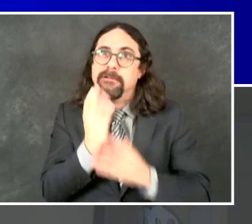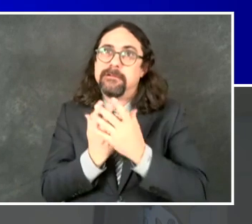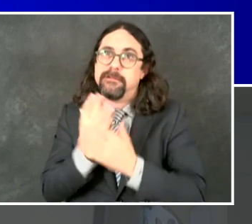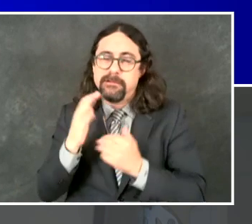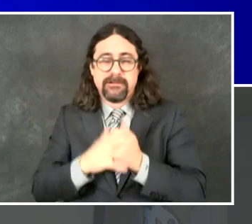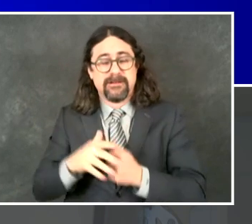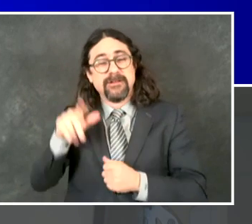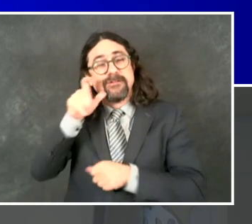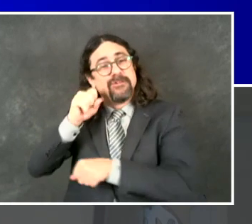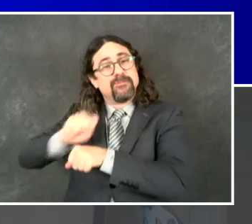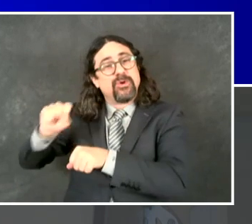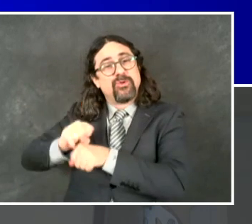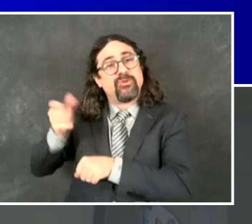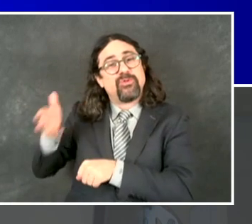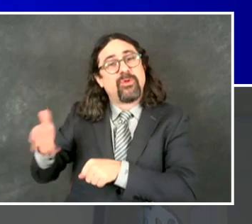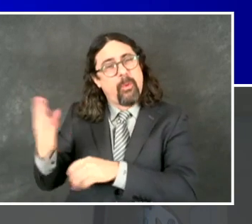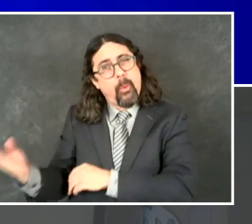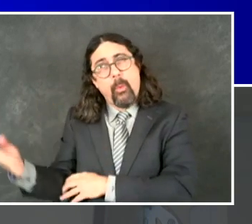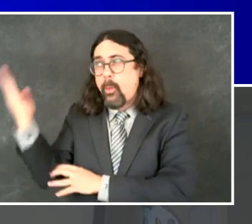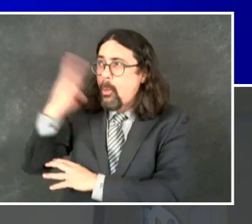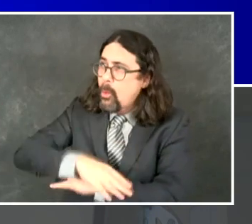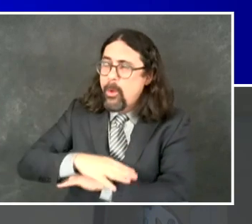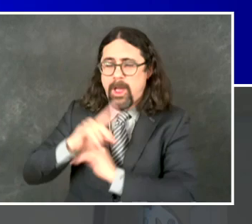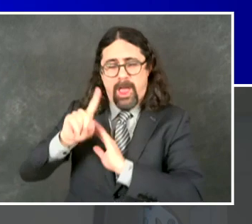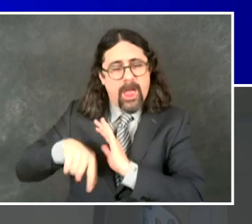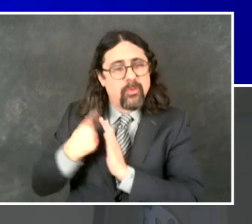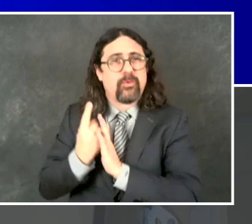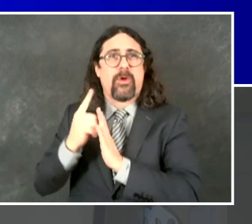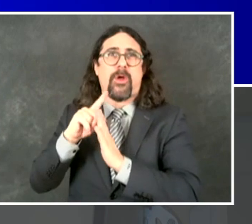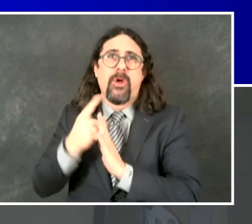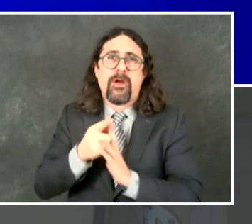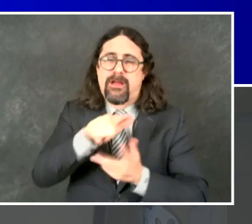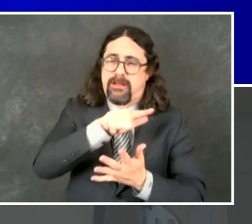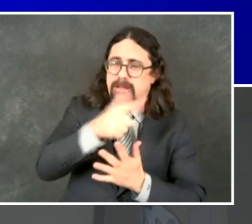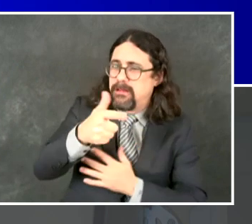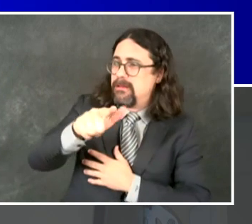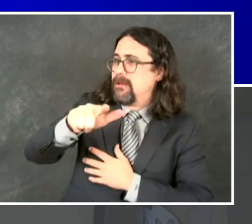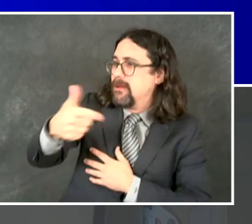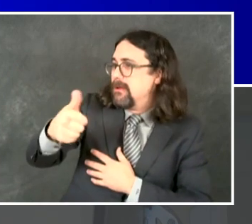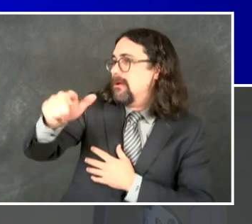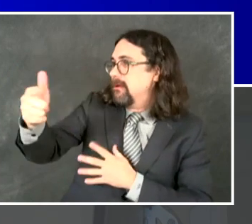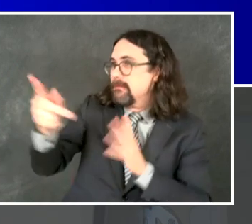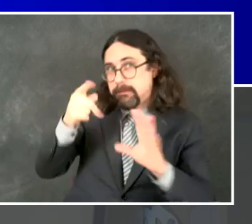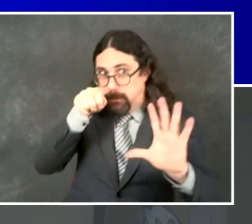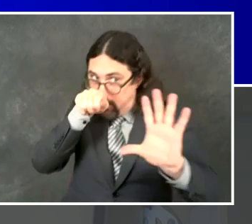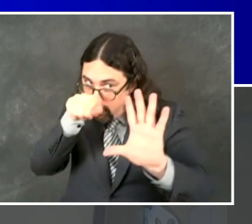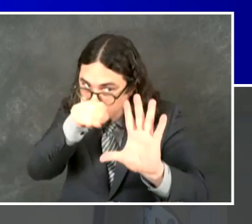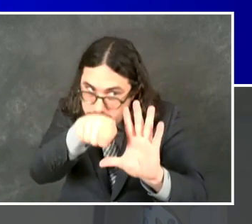BEING TESTE D. HOUR AFTER HOUR, DAY AFTER DAY AND IT W AAS SLOW